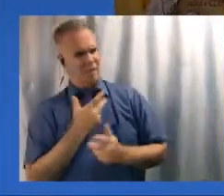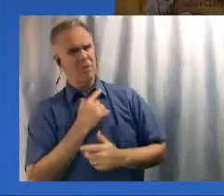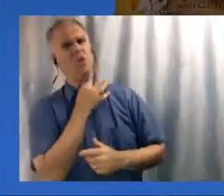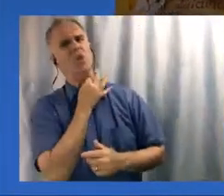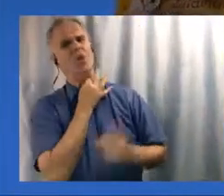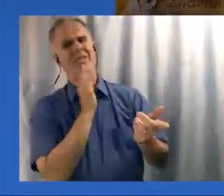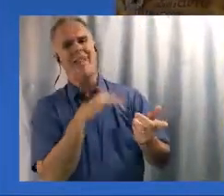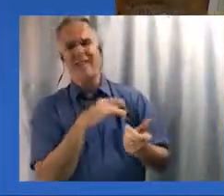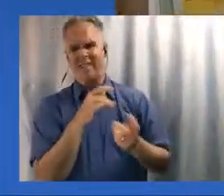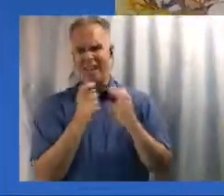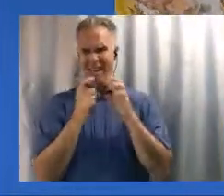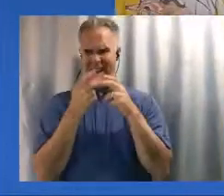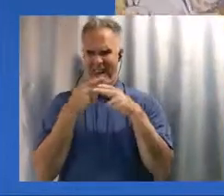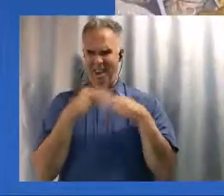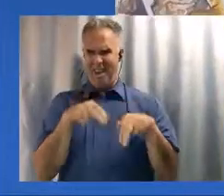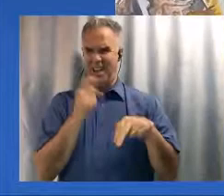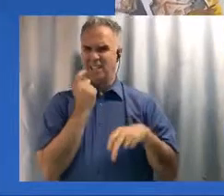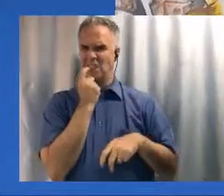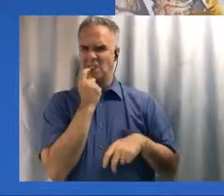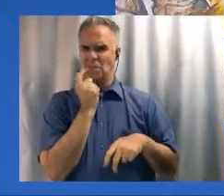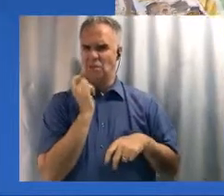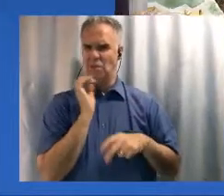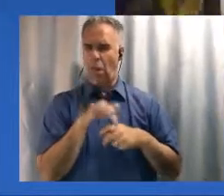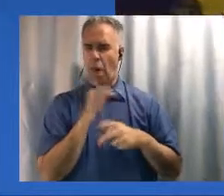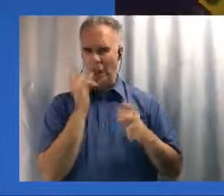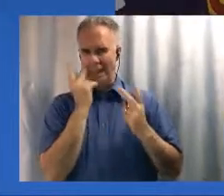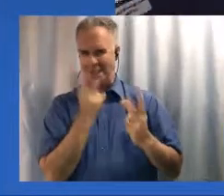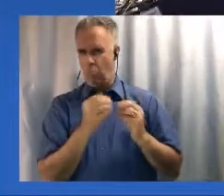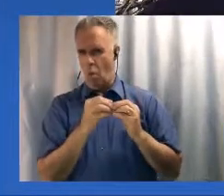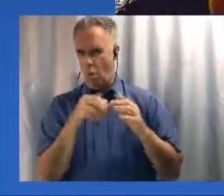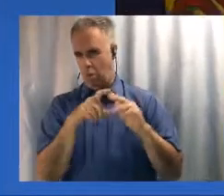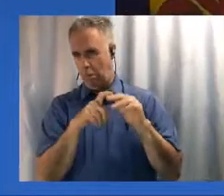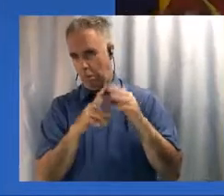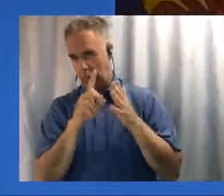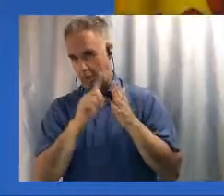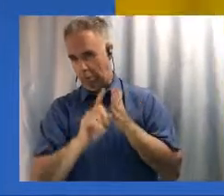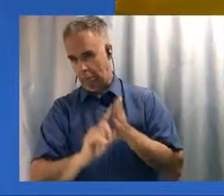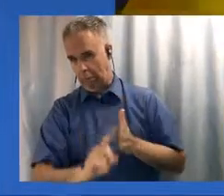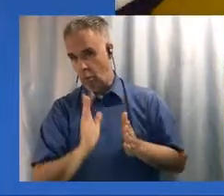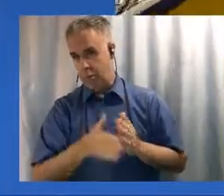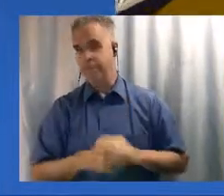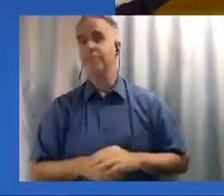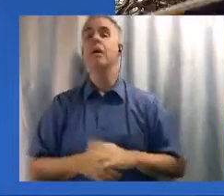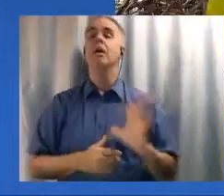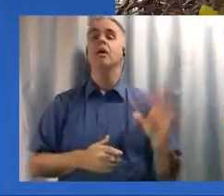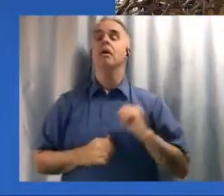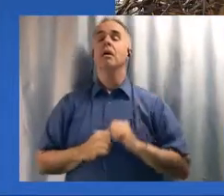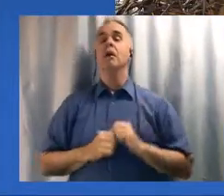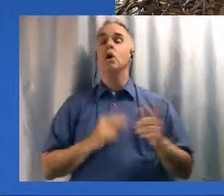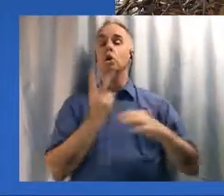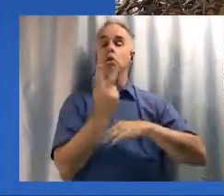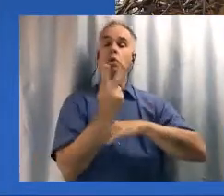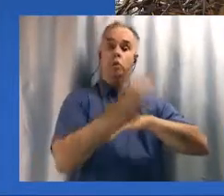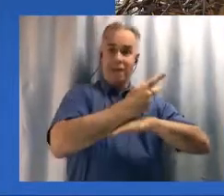(I want to look up what that little egg tooth is on a chick, on a little owlet.)